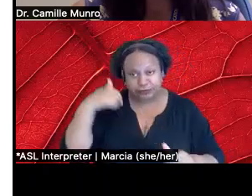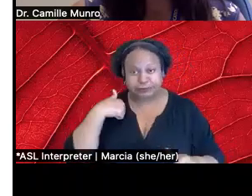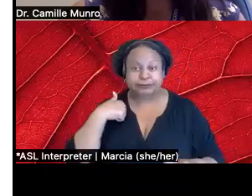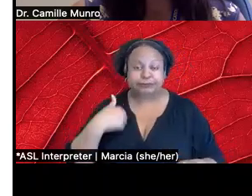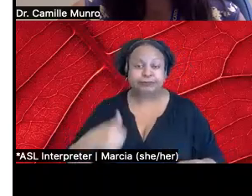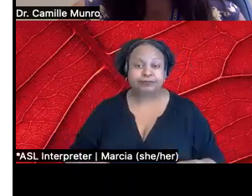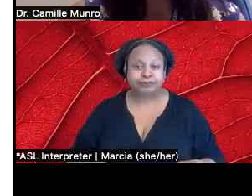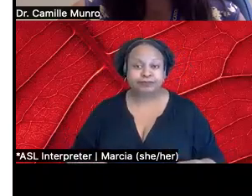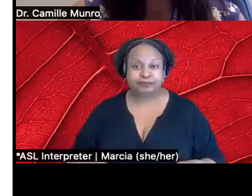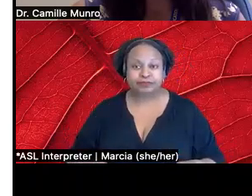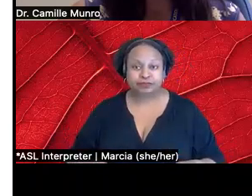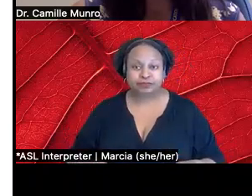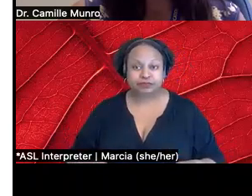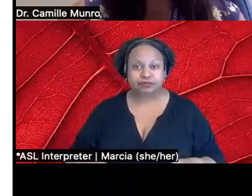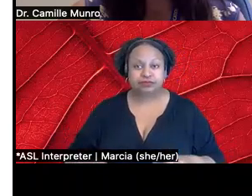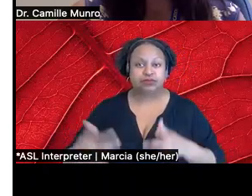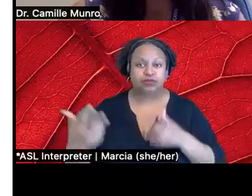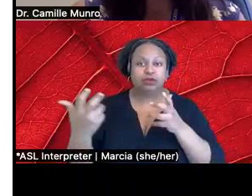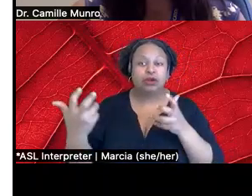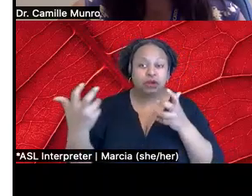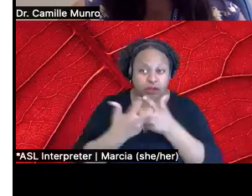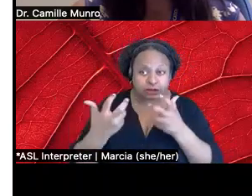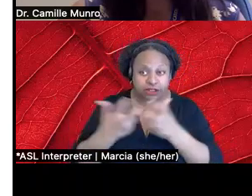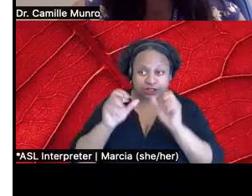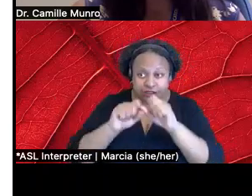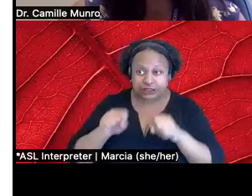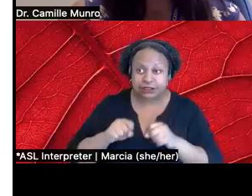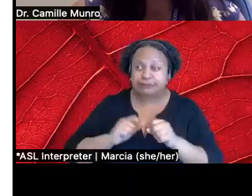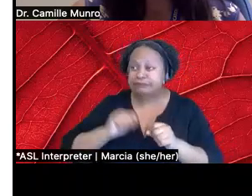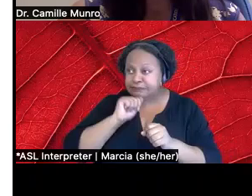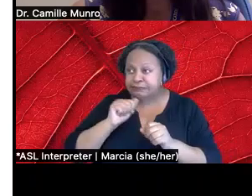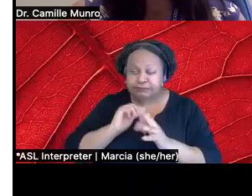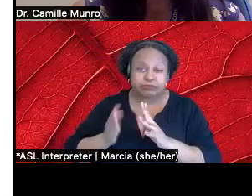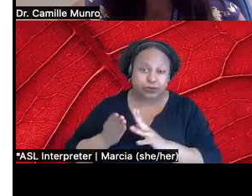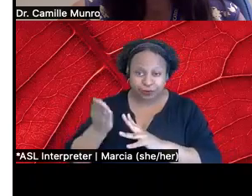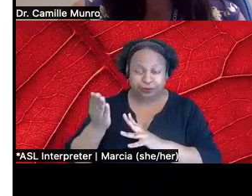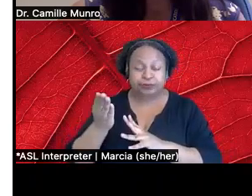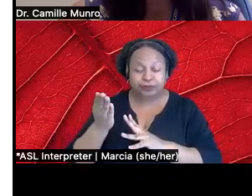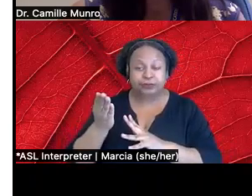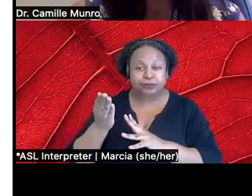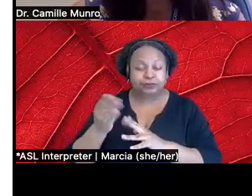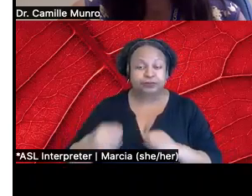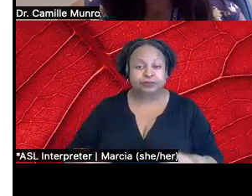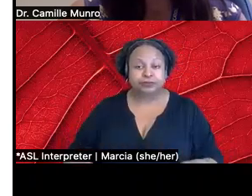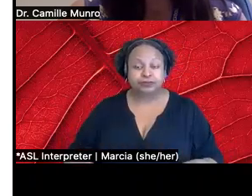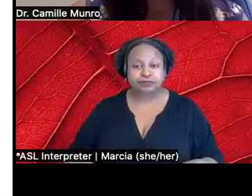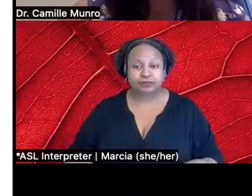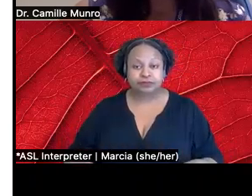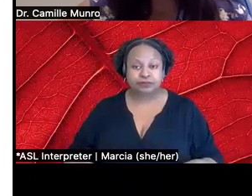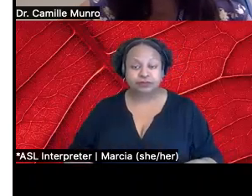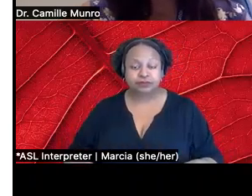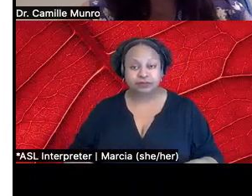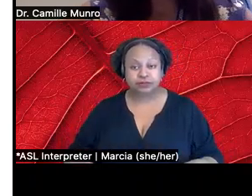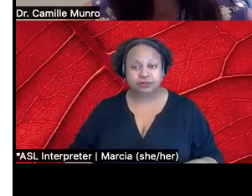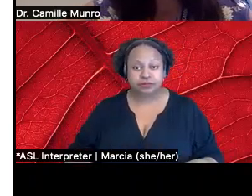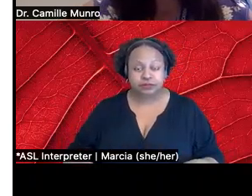the accommodations system in that hospital. So, at every step along the way, it felt like I was,